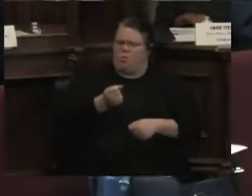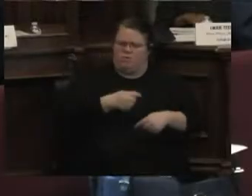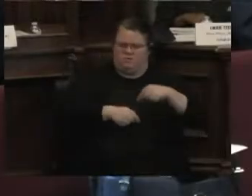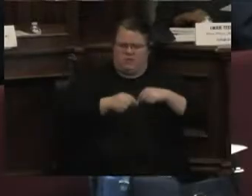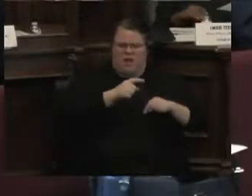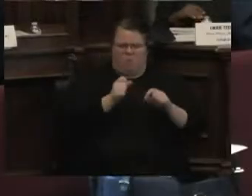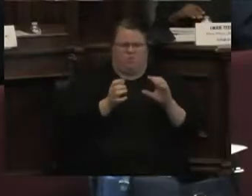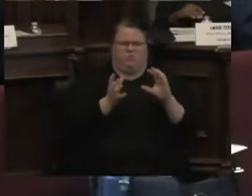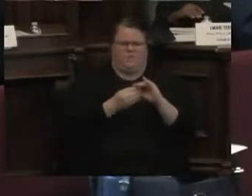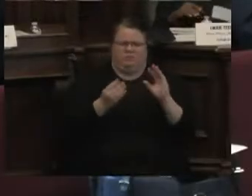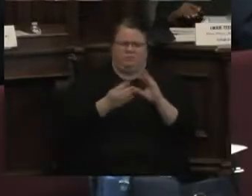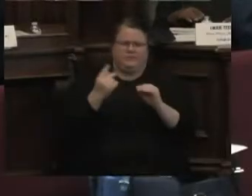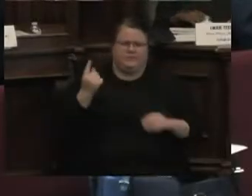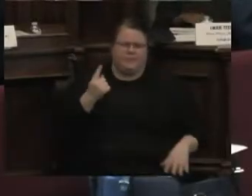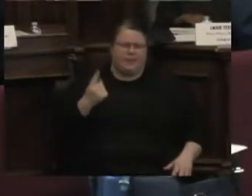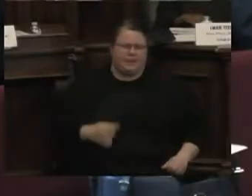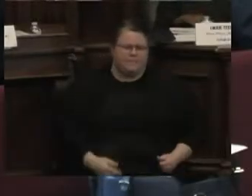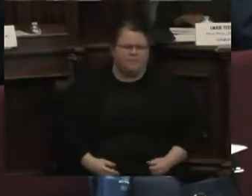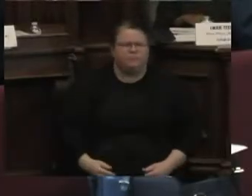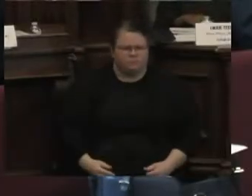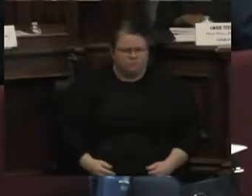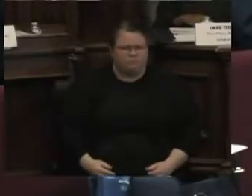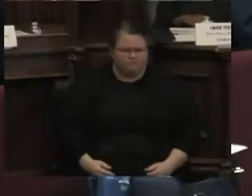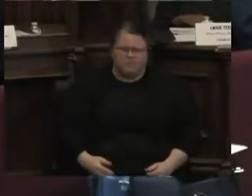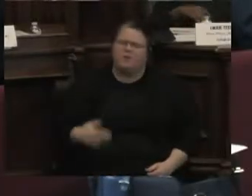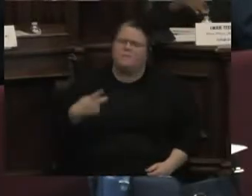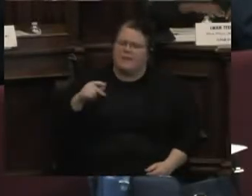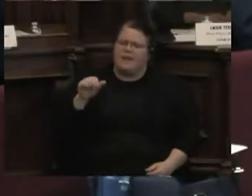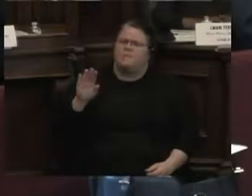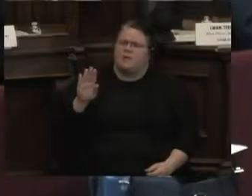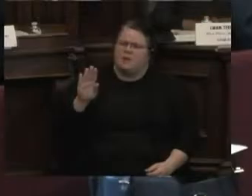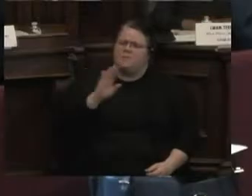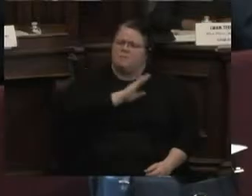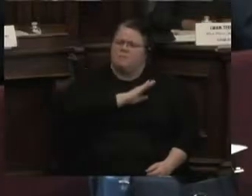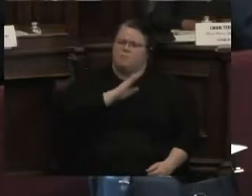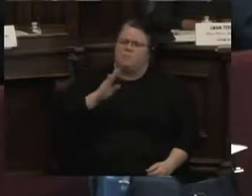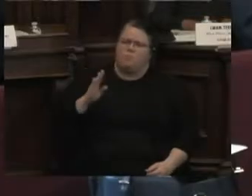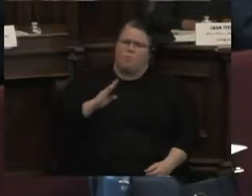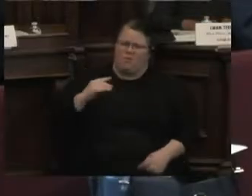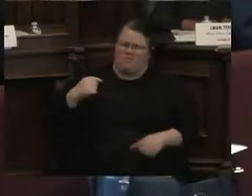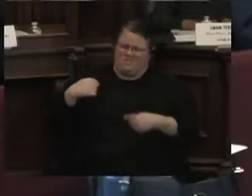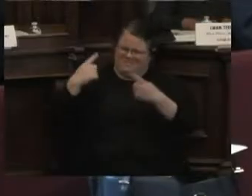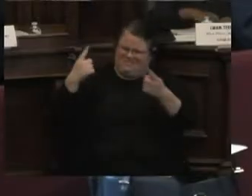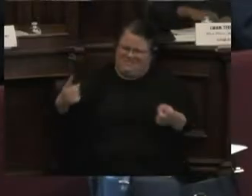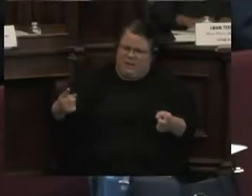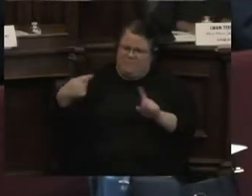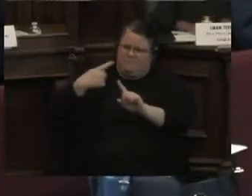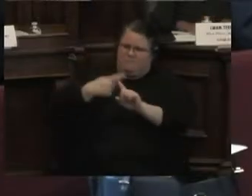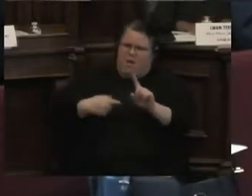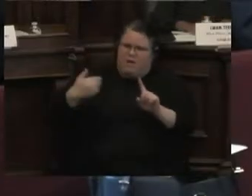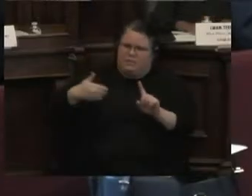this formal presentation, I think it's important to acknowledge something directly.